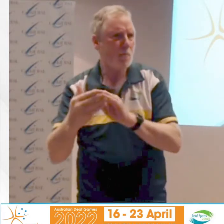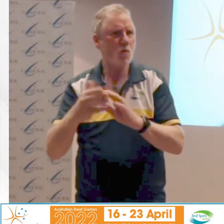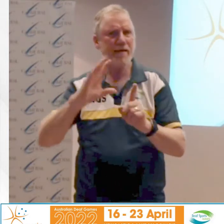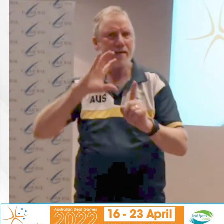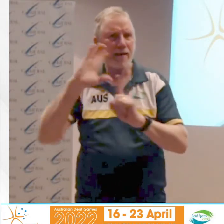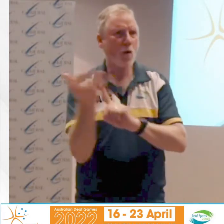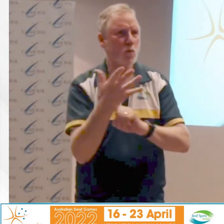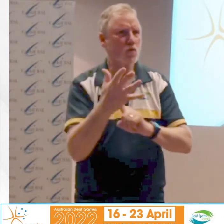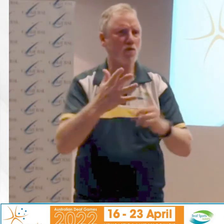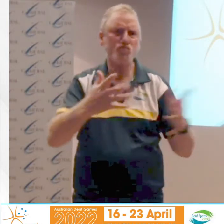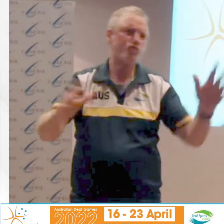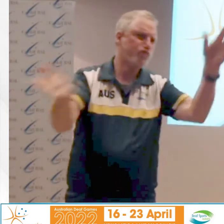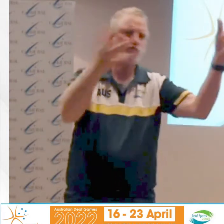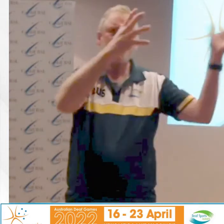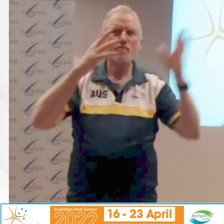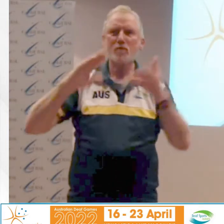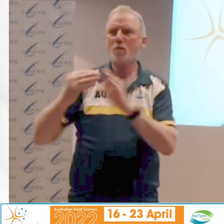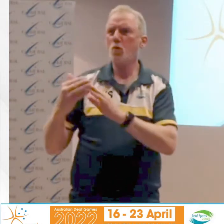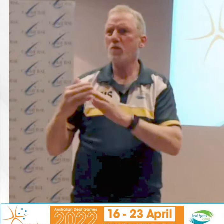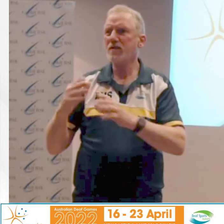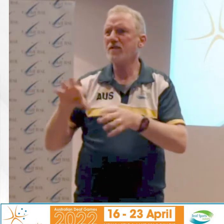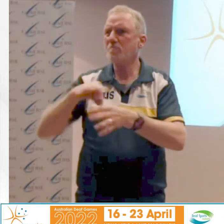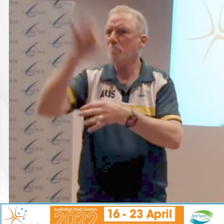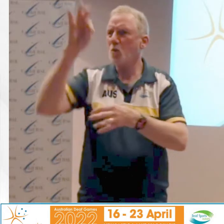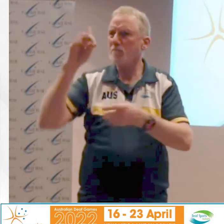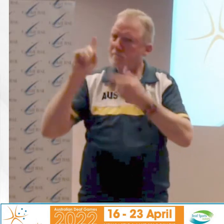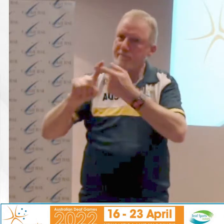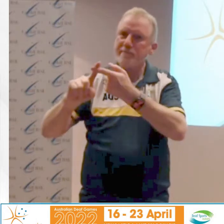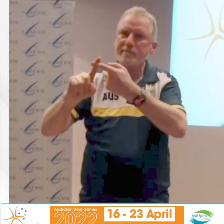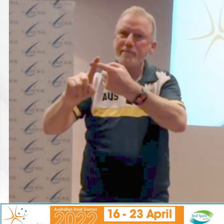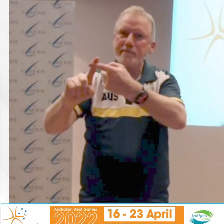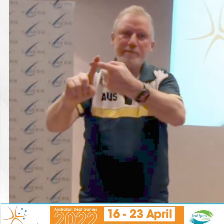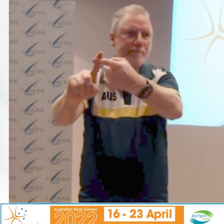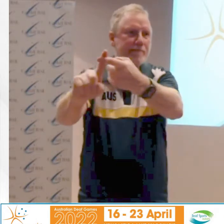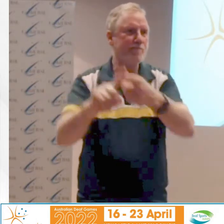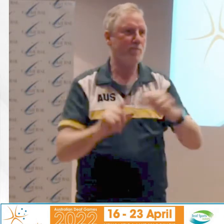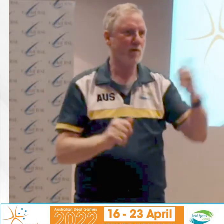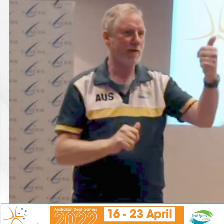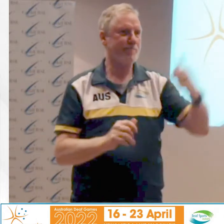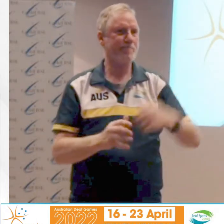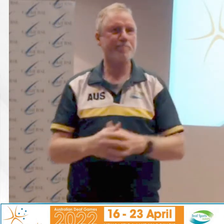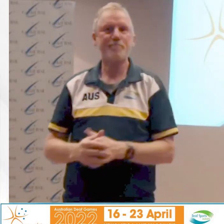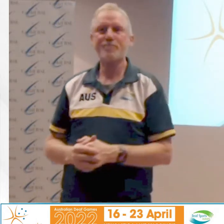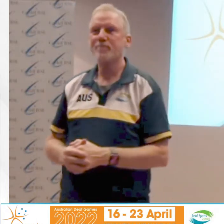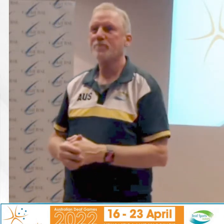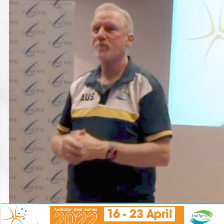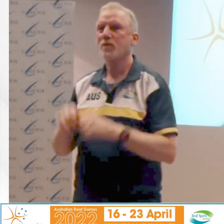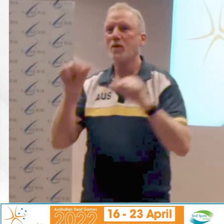deaf community that will be filled with language and culture that will sustain them thank you